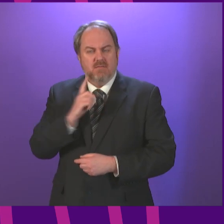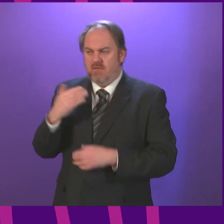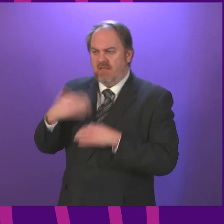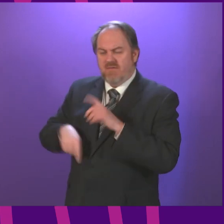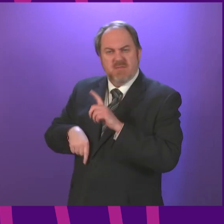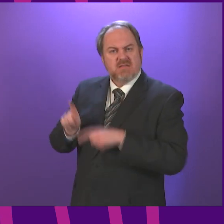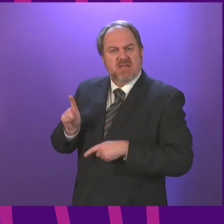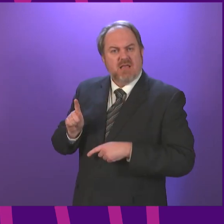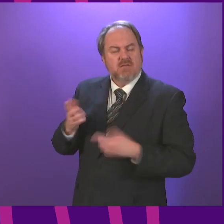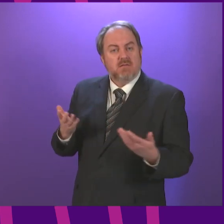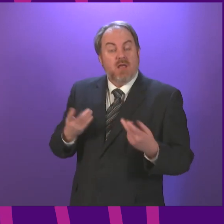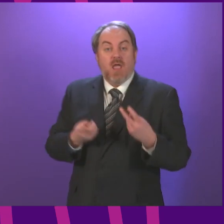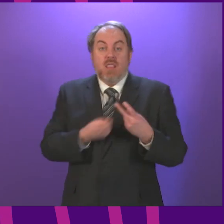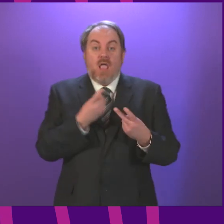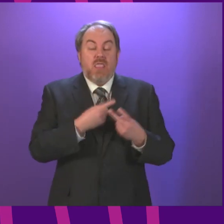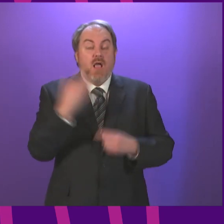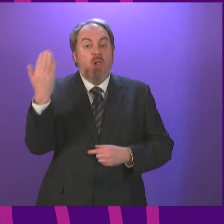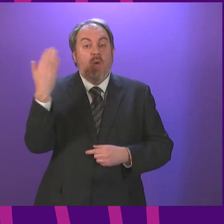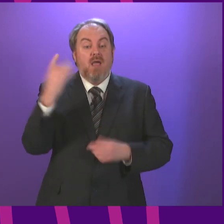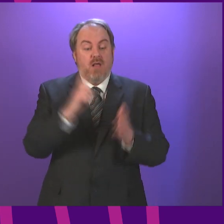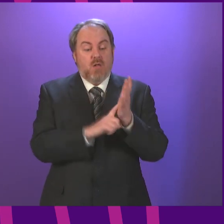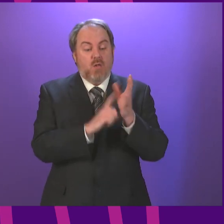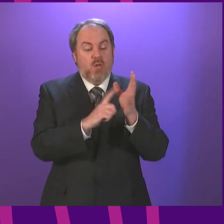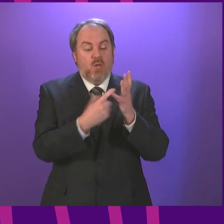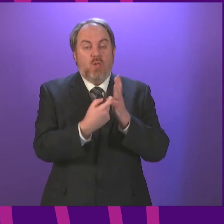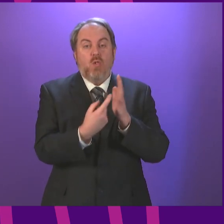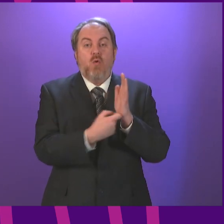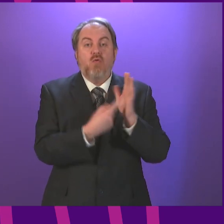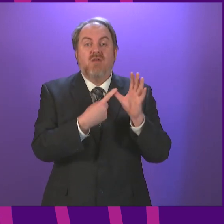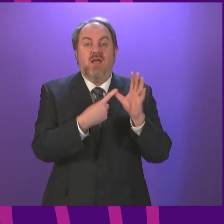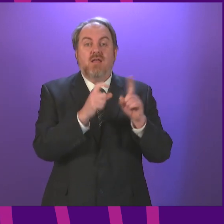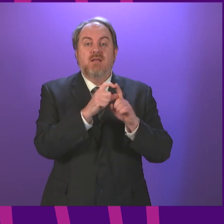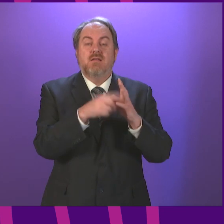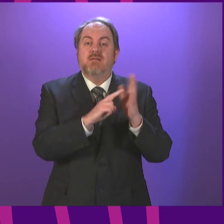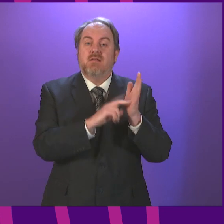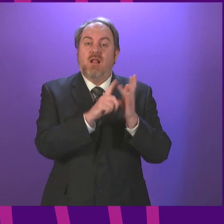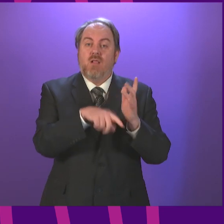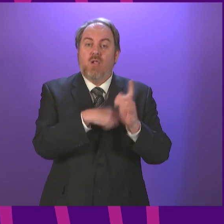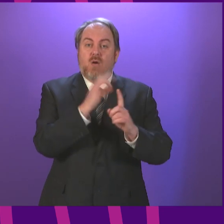ago, another QC, Laura Dunlop, started a review of the procedure. Our clear understanding